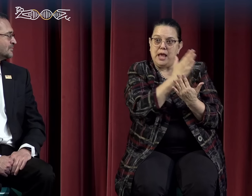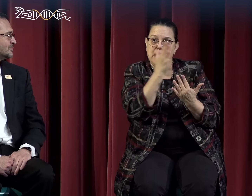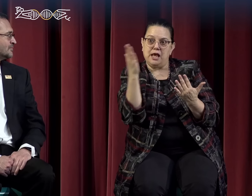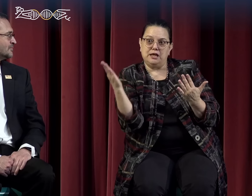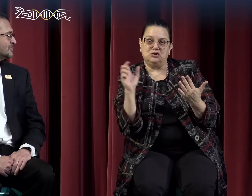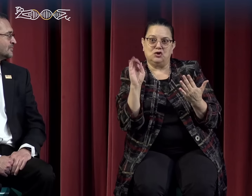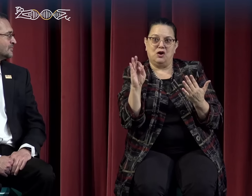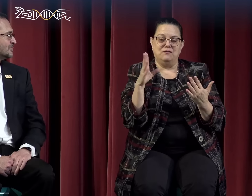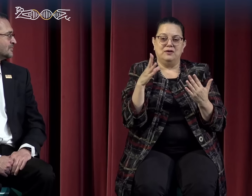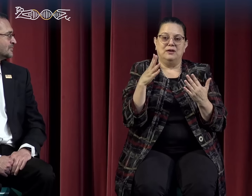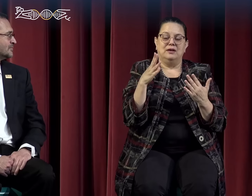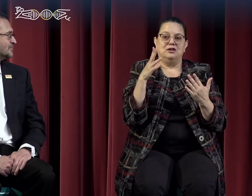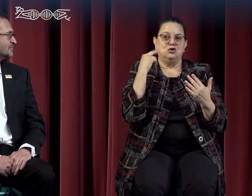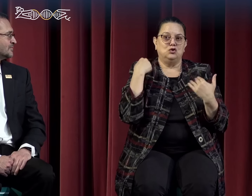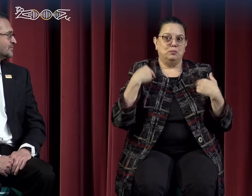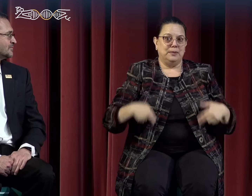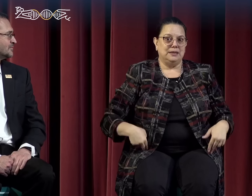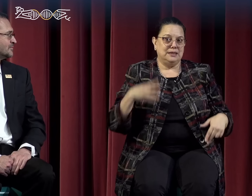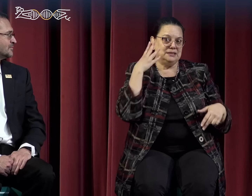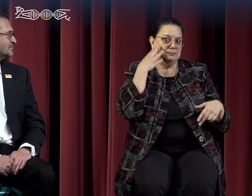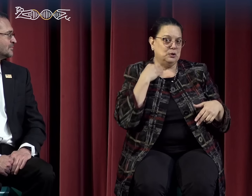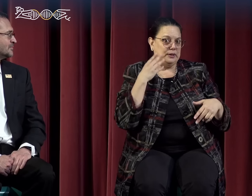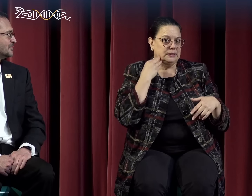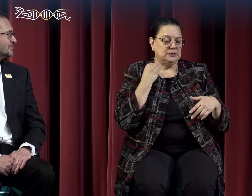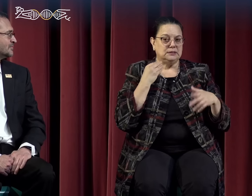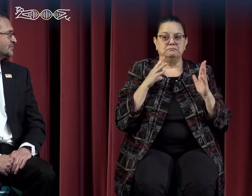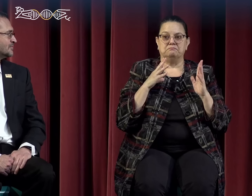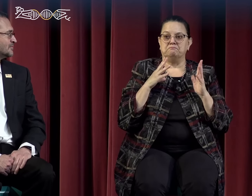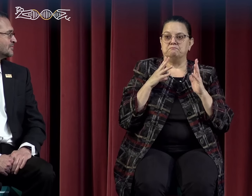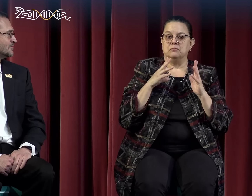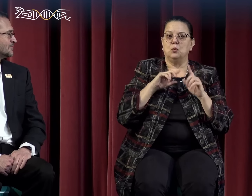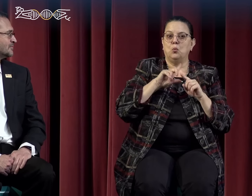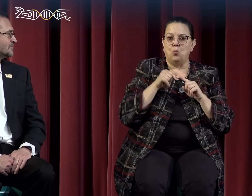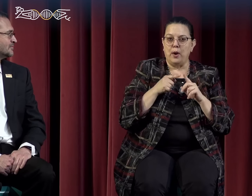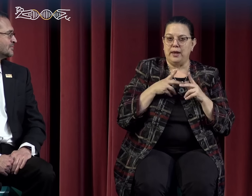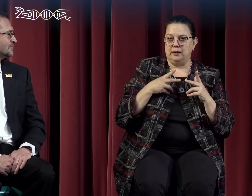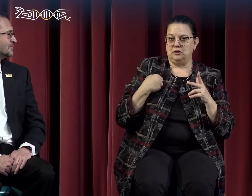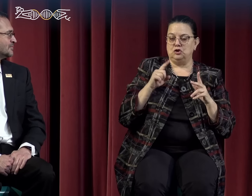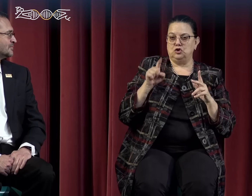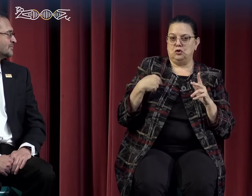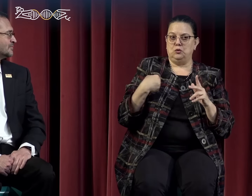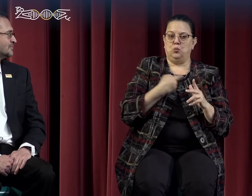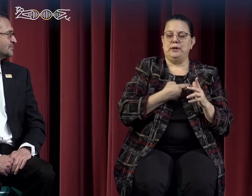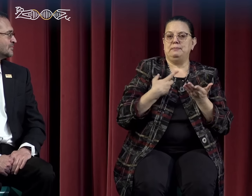We have a range of human experiences and we have to think about what it